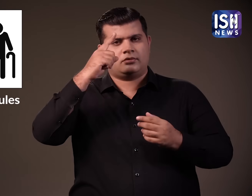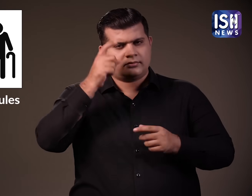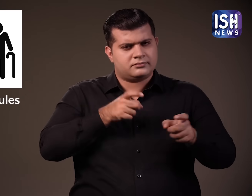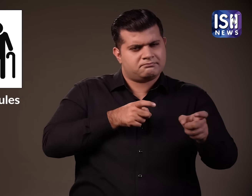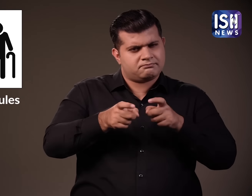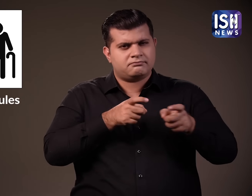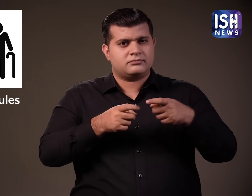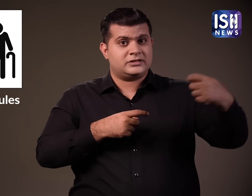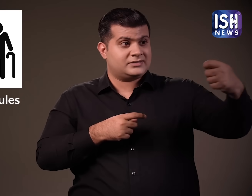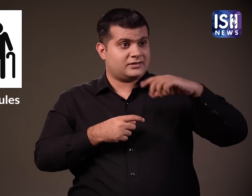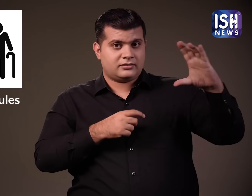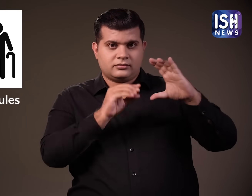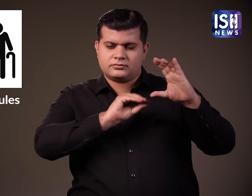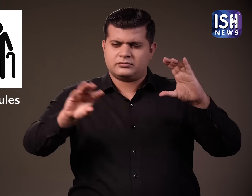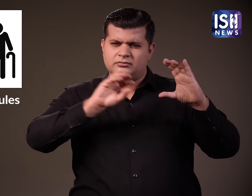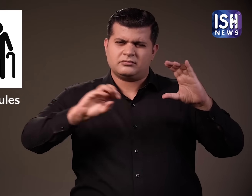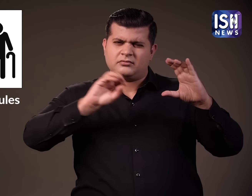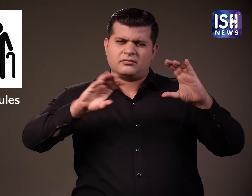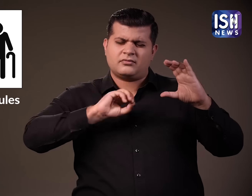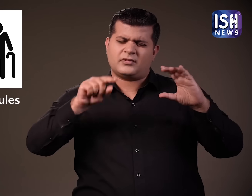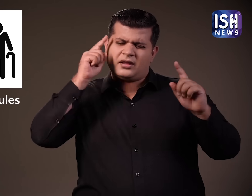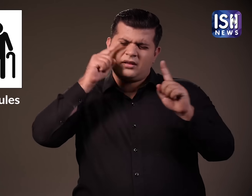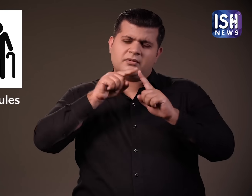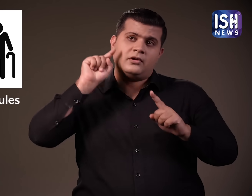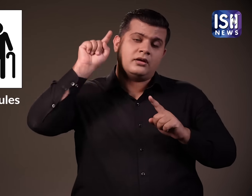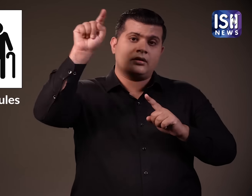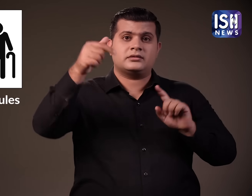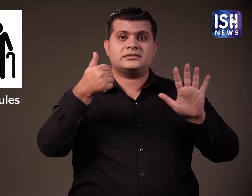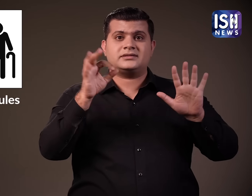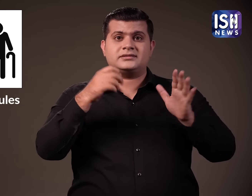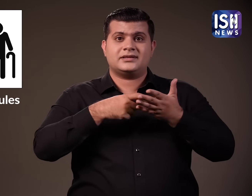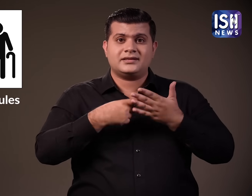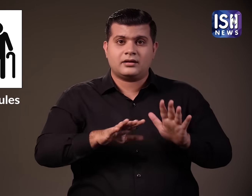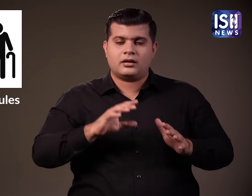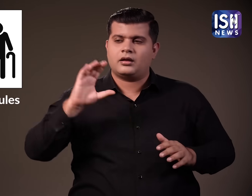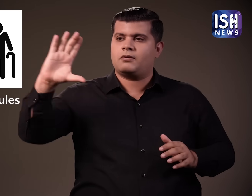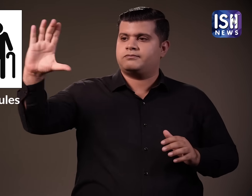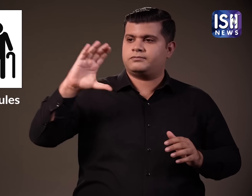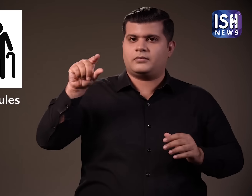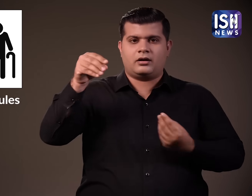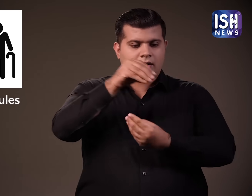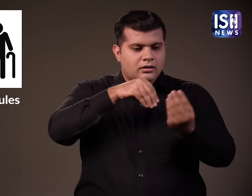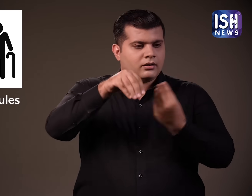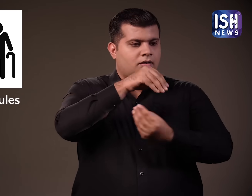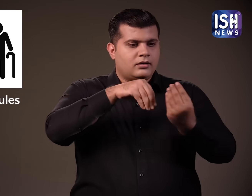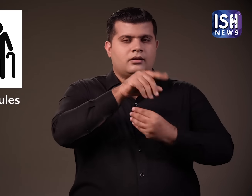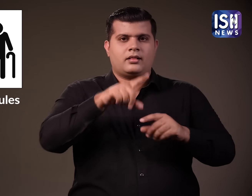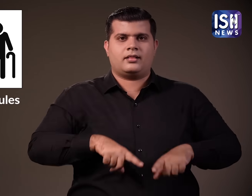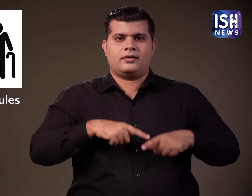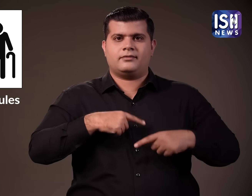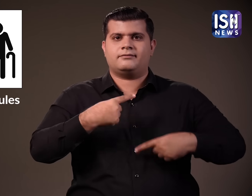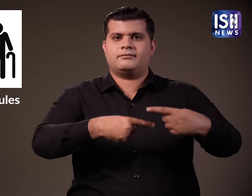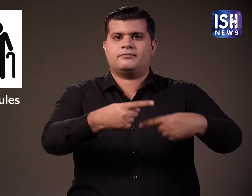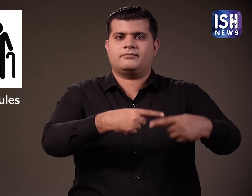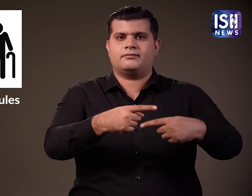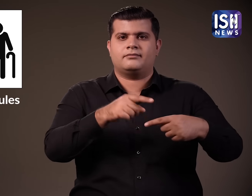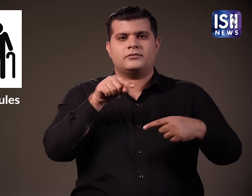Hence keep saving from younger age for your post retirement life so that you can keep up the same lifestyle after the age of 60.